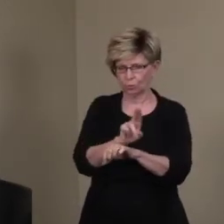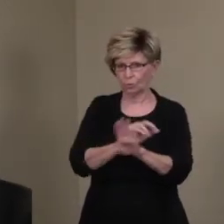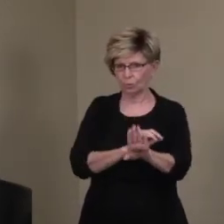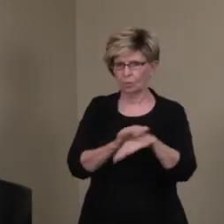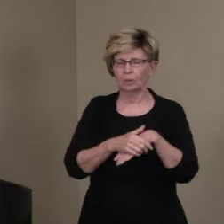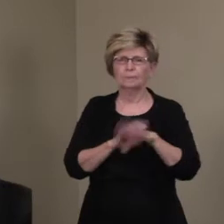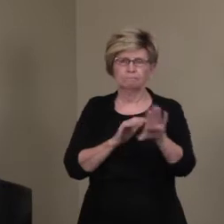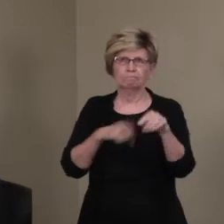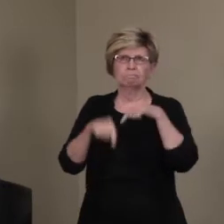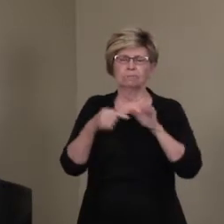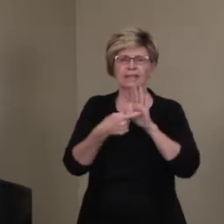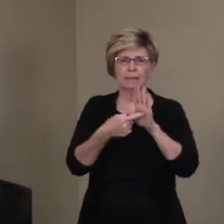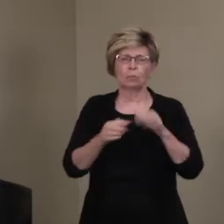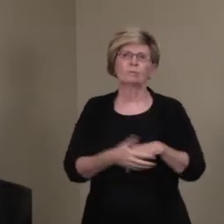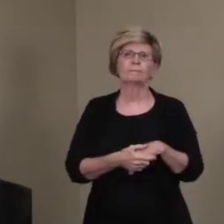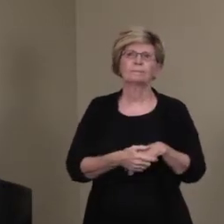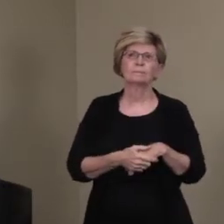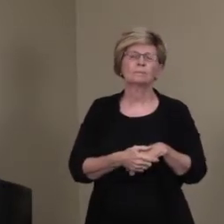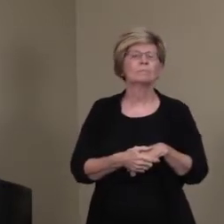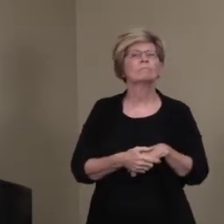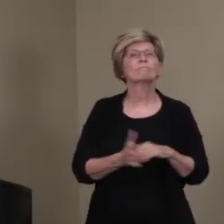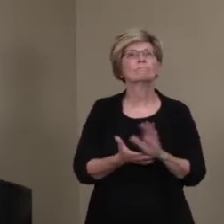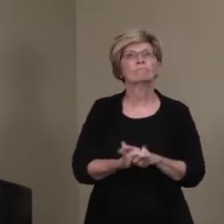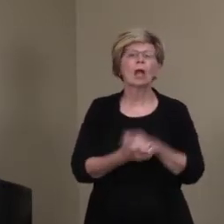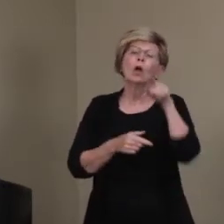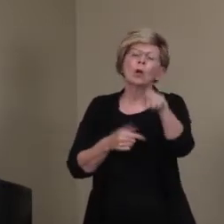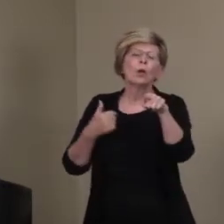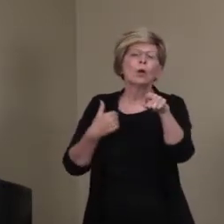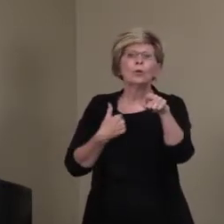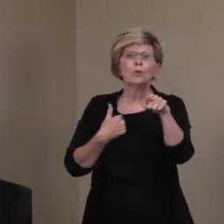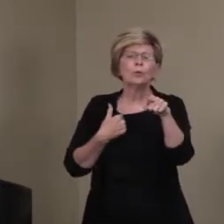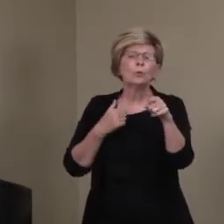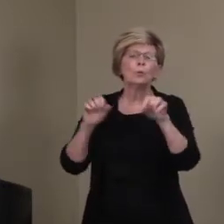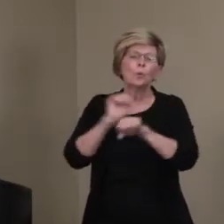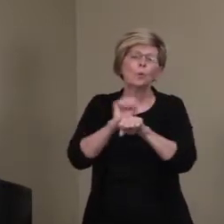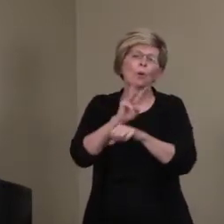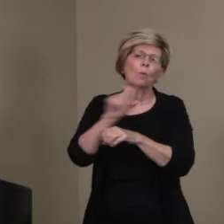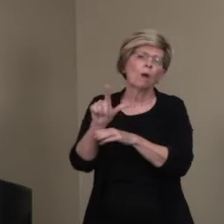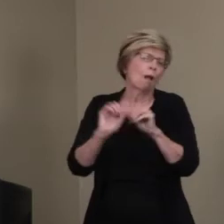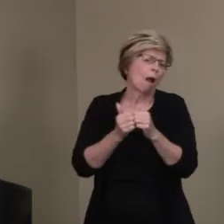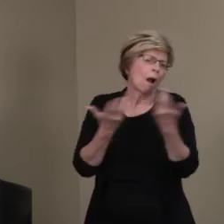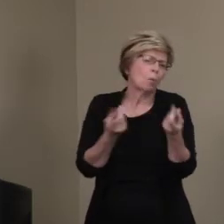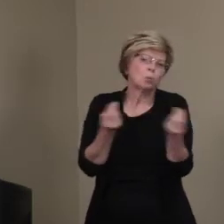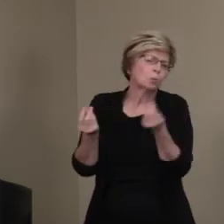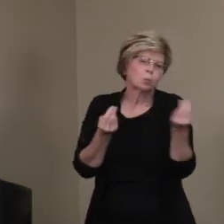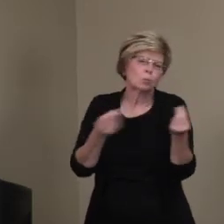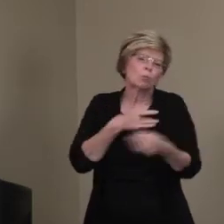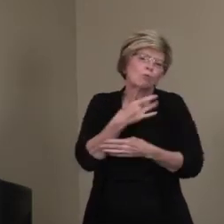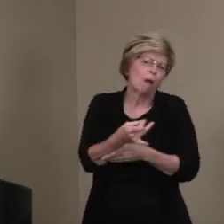choices don't need to use for example I'll give you an example how do you work